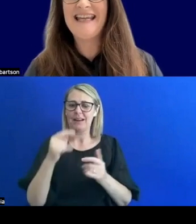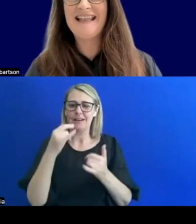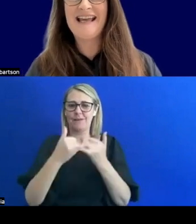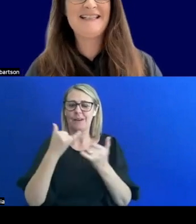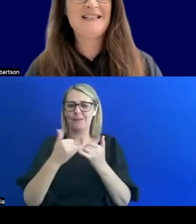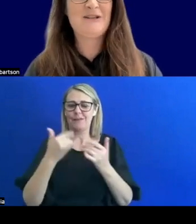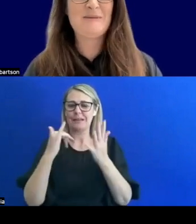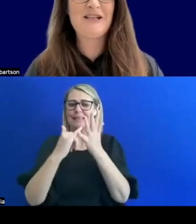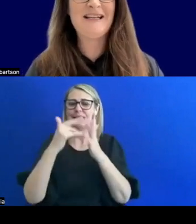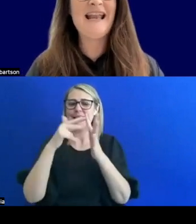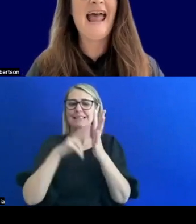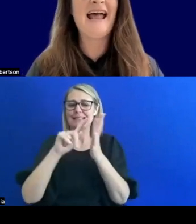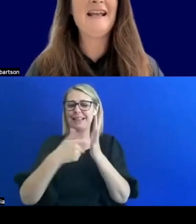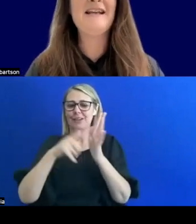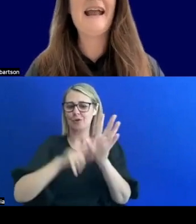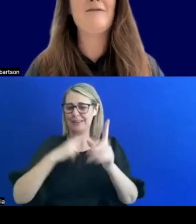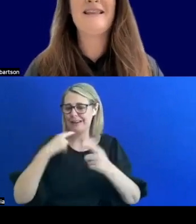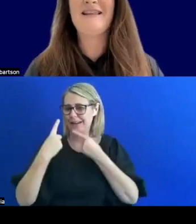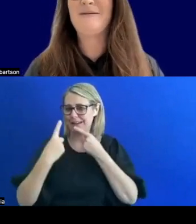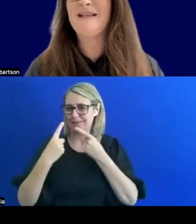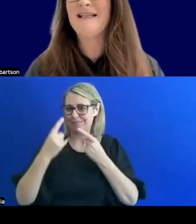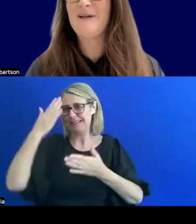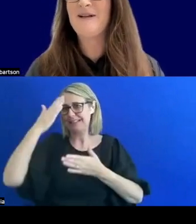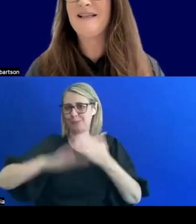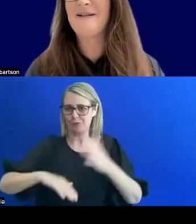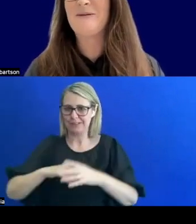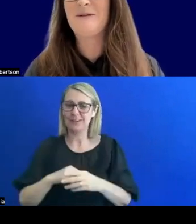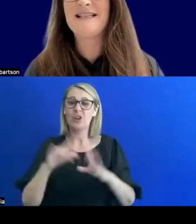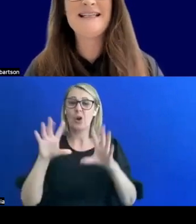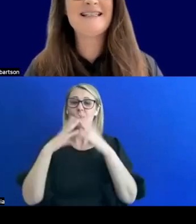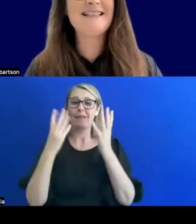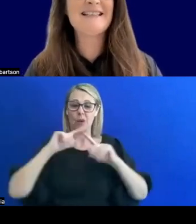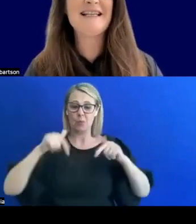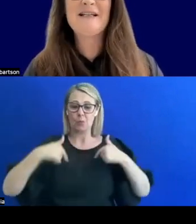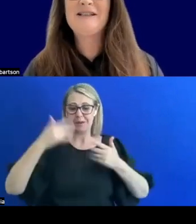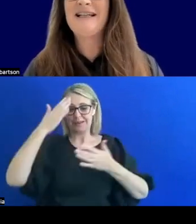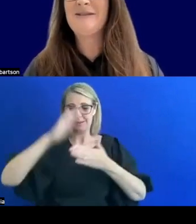think that description and everything we experience in all the seasons ties